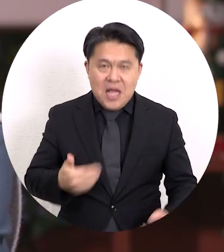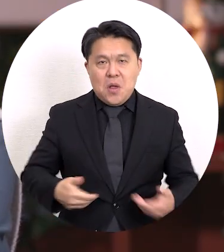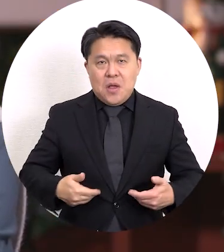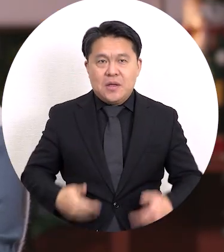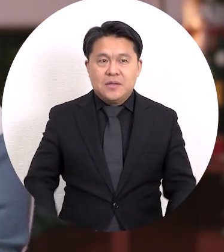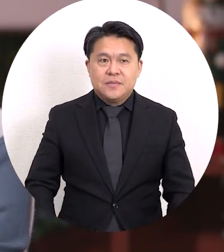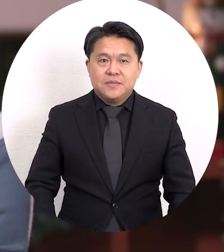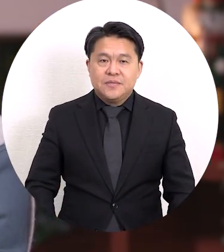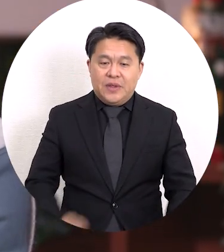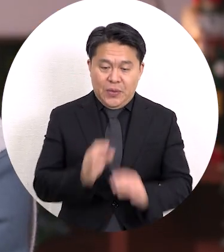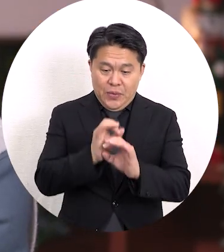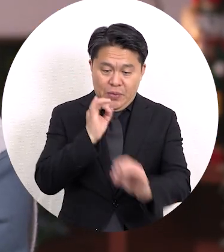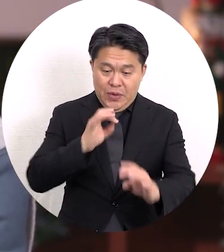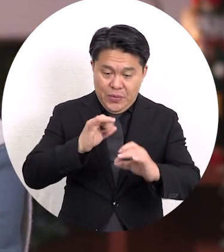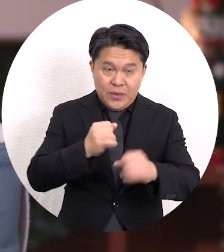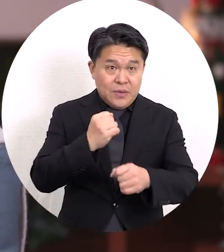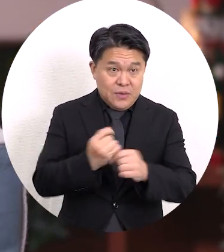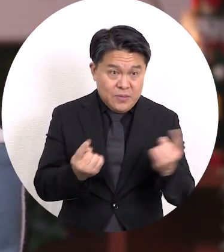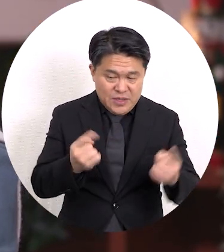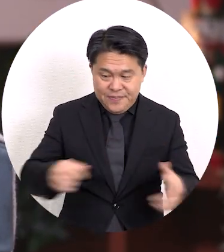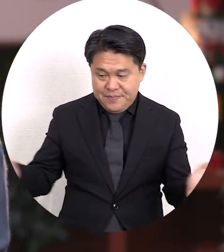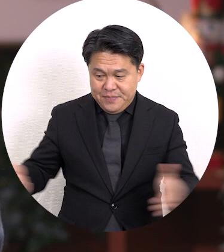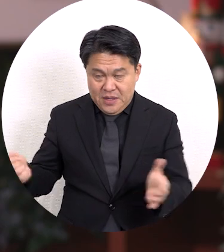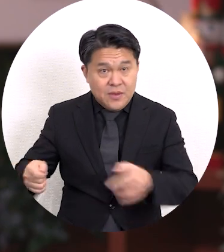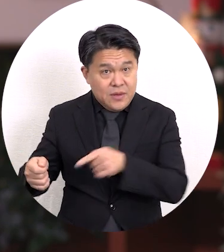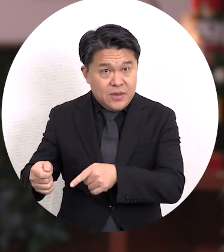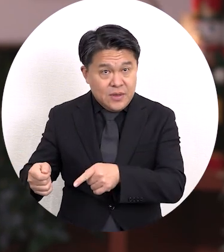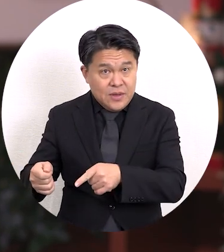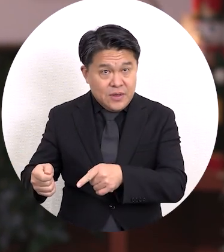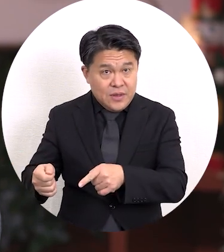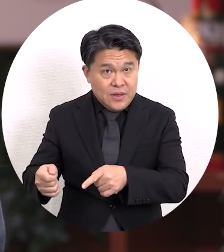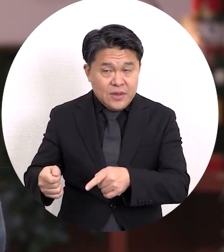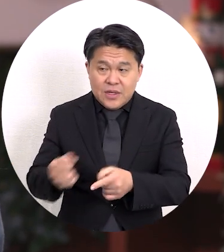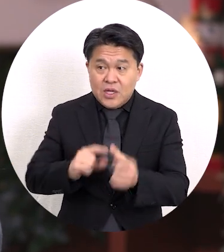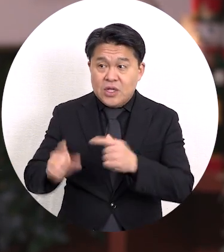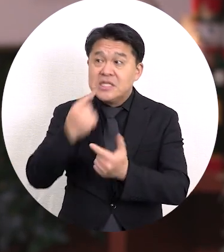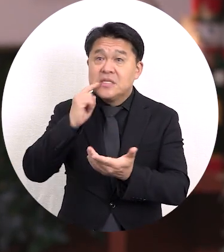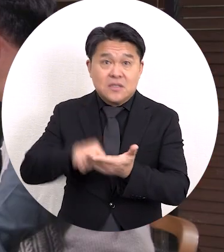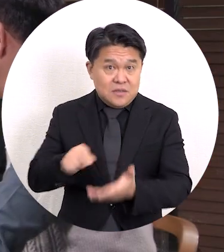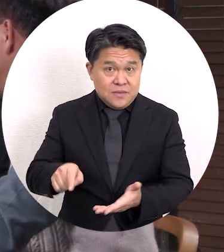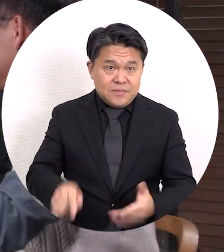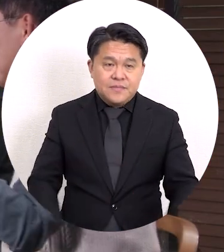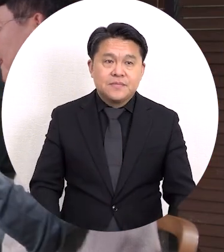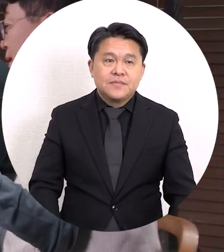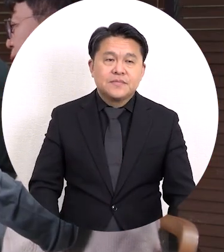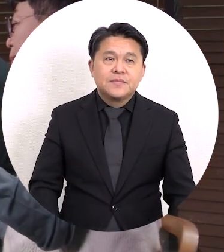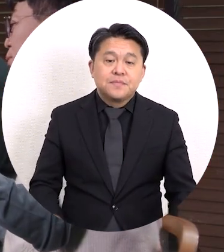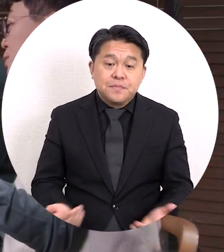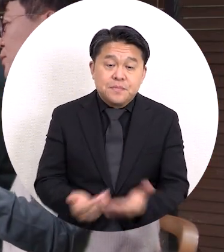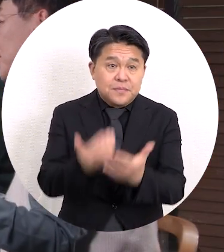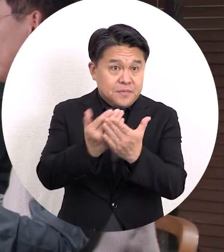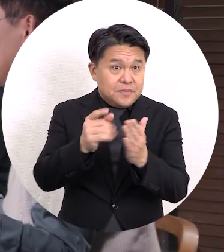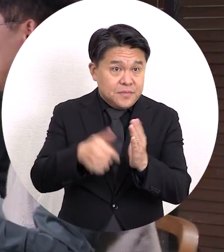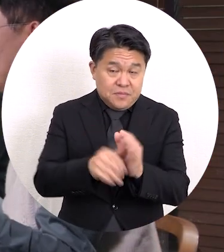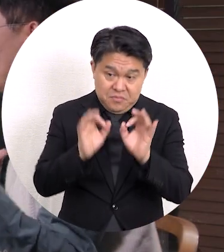creating percussion instruments is often considered easier than making wind instruments when you think about it. Evolution generally follows the principle that